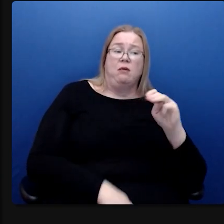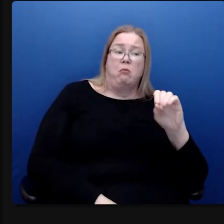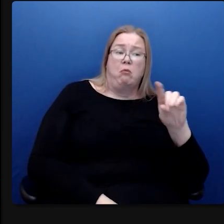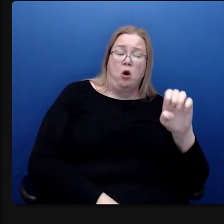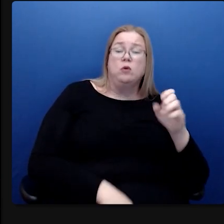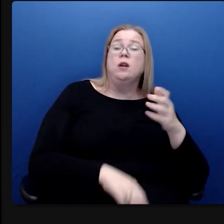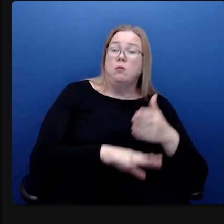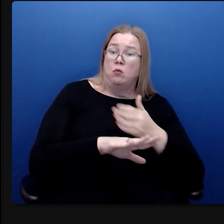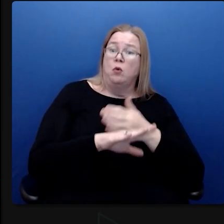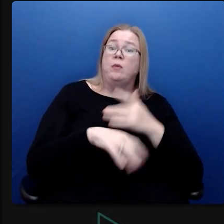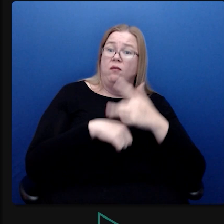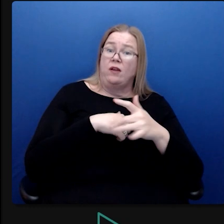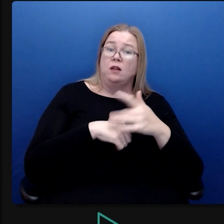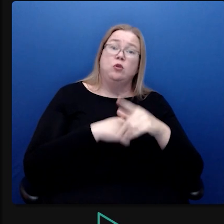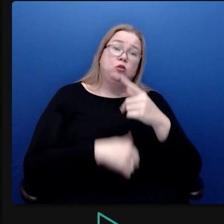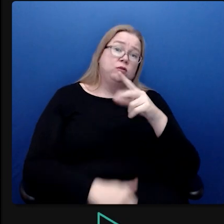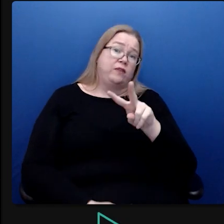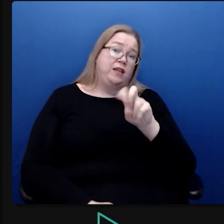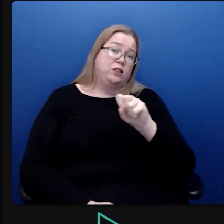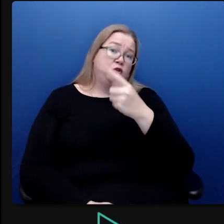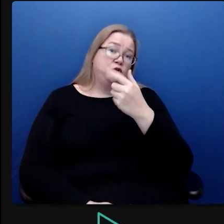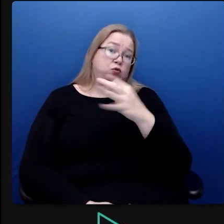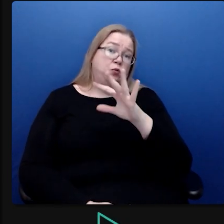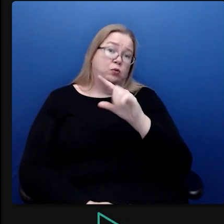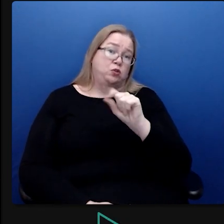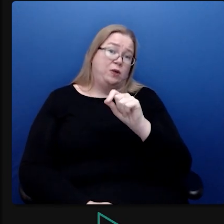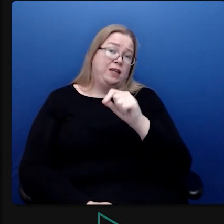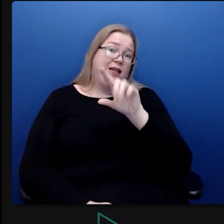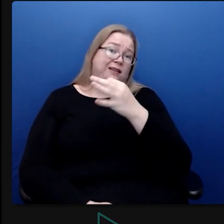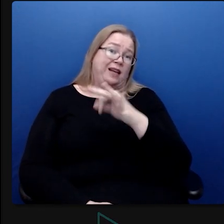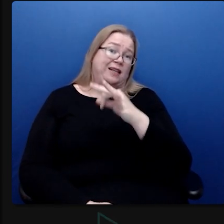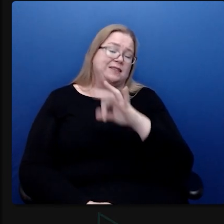This improvement is available in VS 2019 16.10.